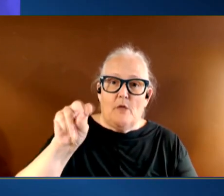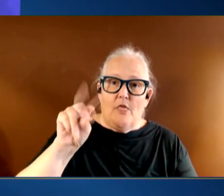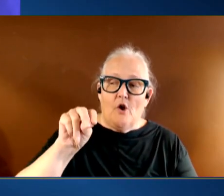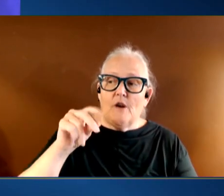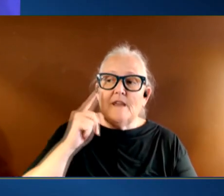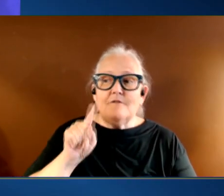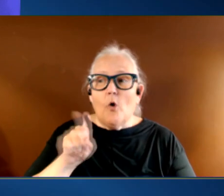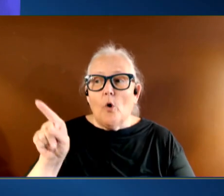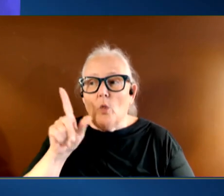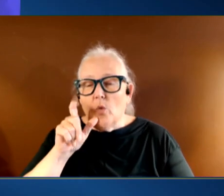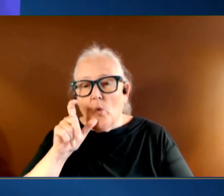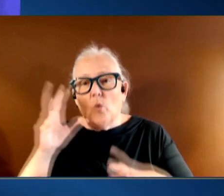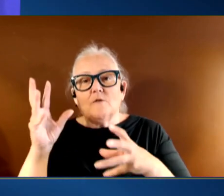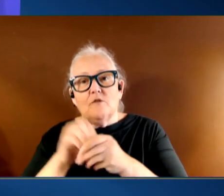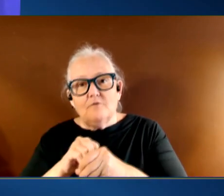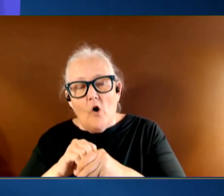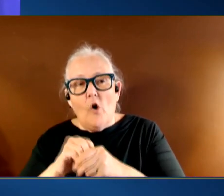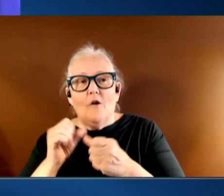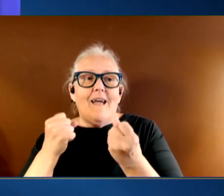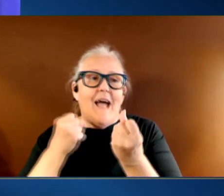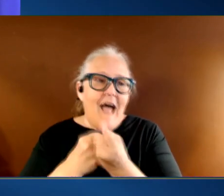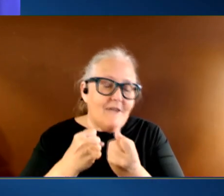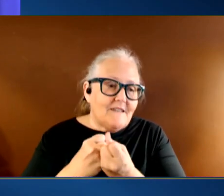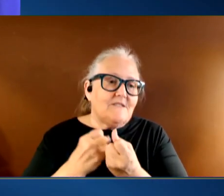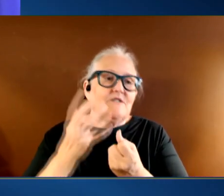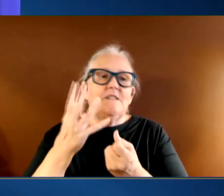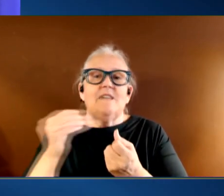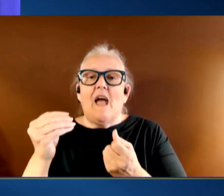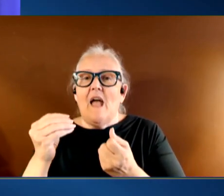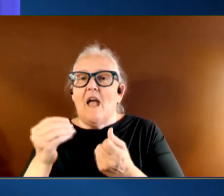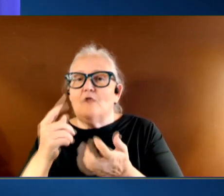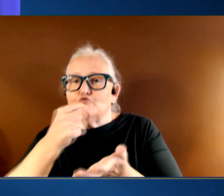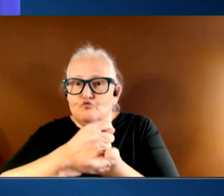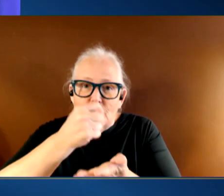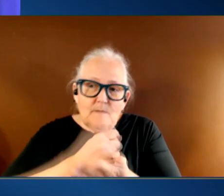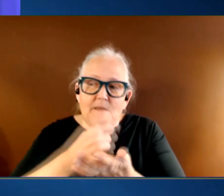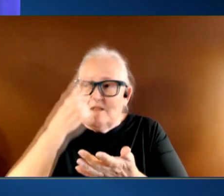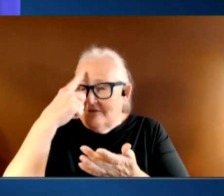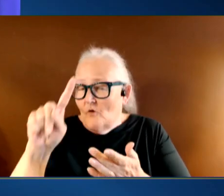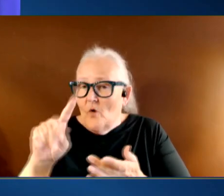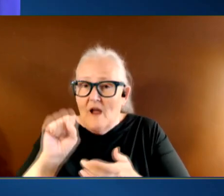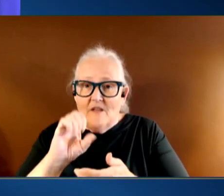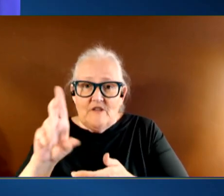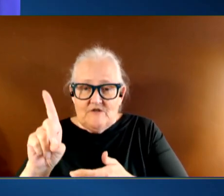involved in advocacy. So, I encourage you to check that out. That's the National Academies of